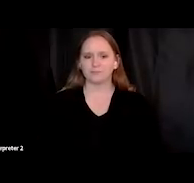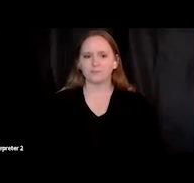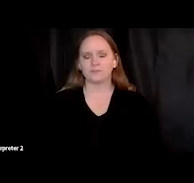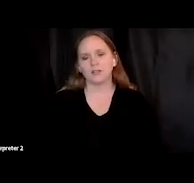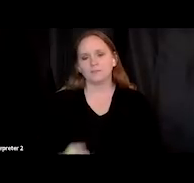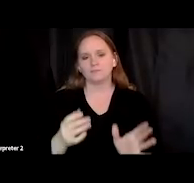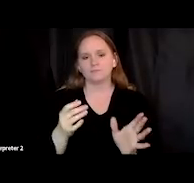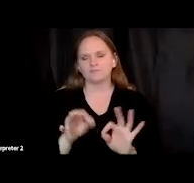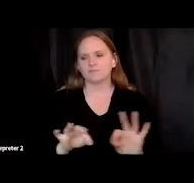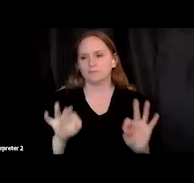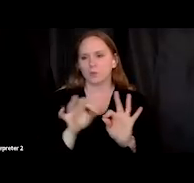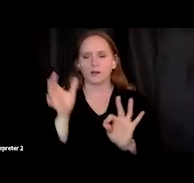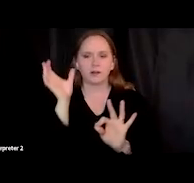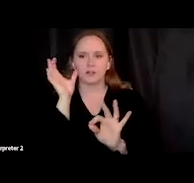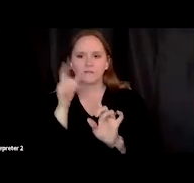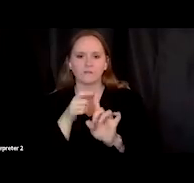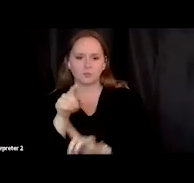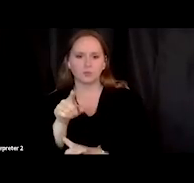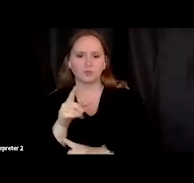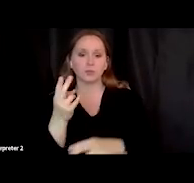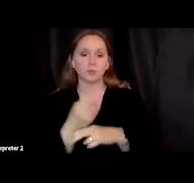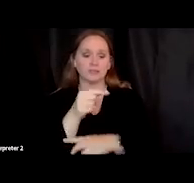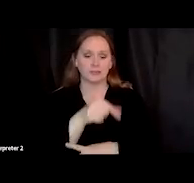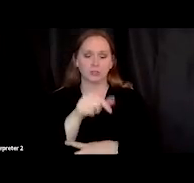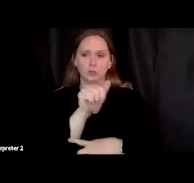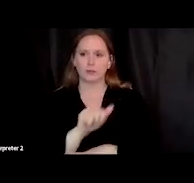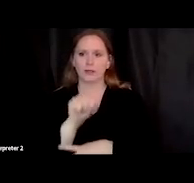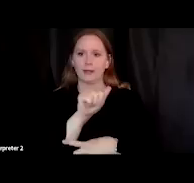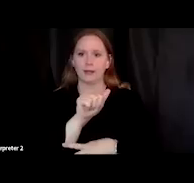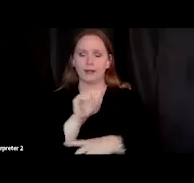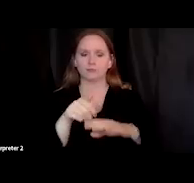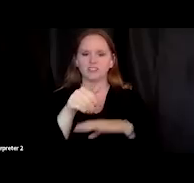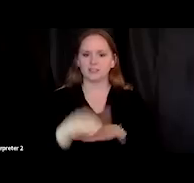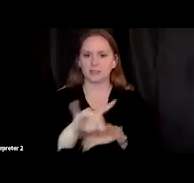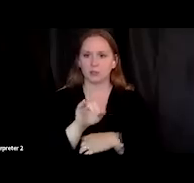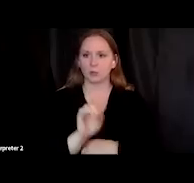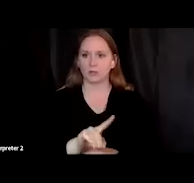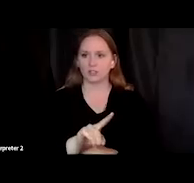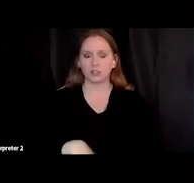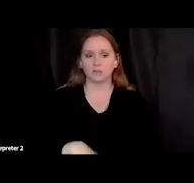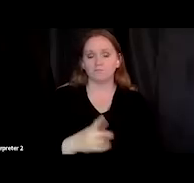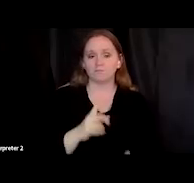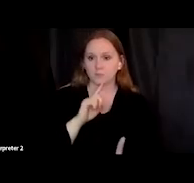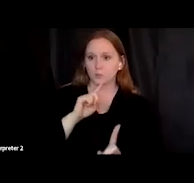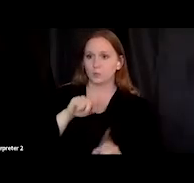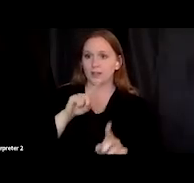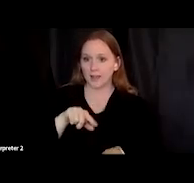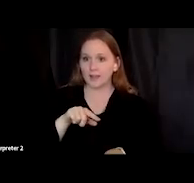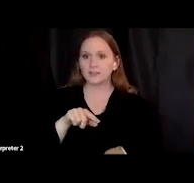So you can use the Q&A feature to send those questions to us. React if you wanna send messages to the presenters saying,